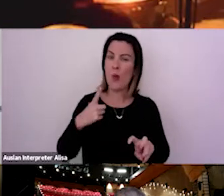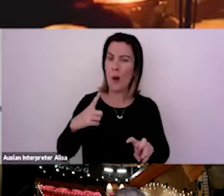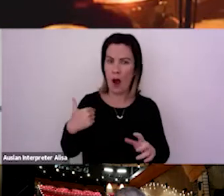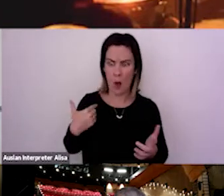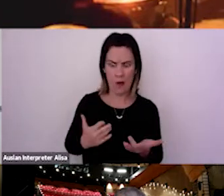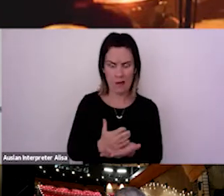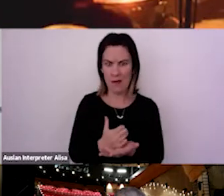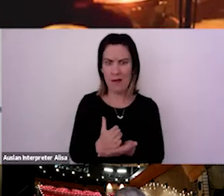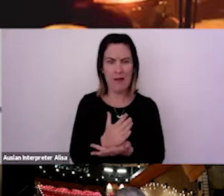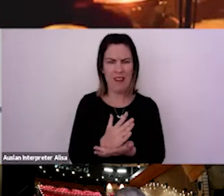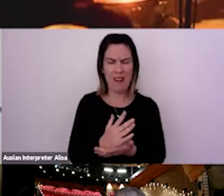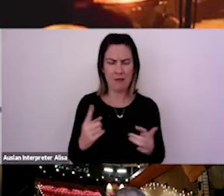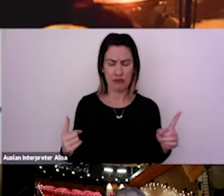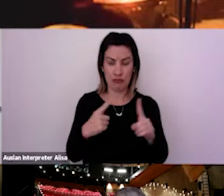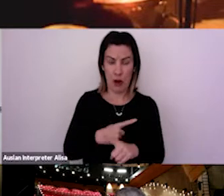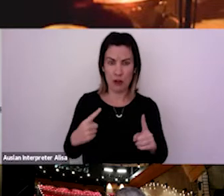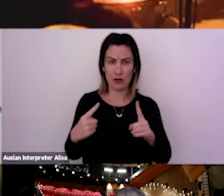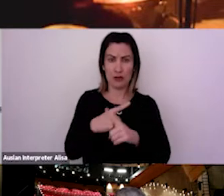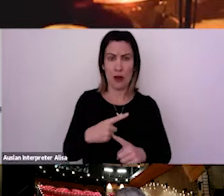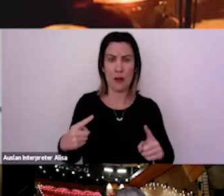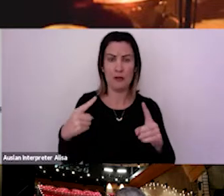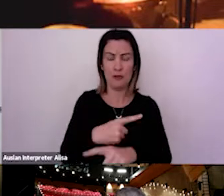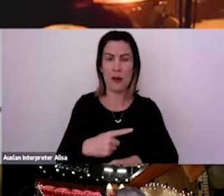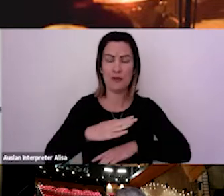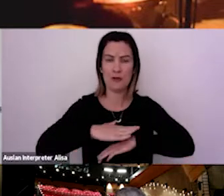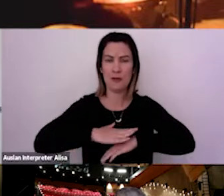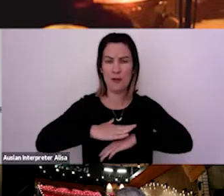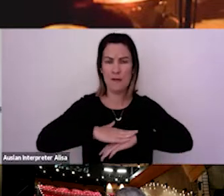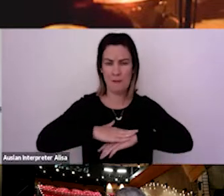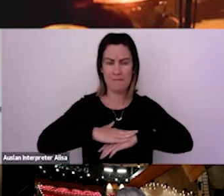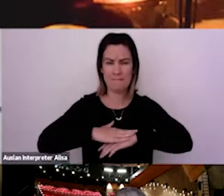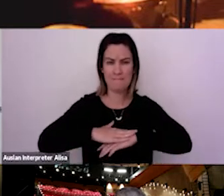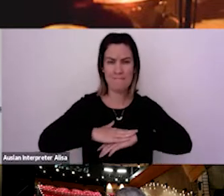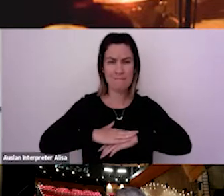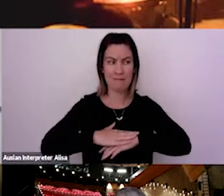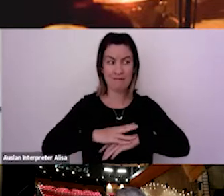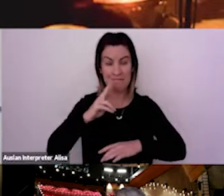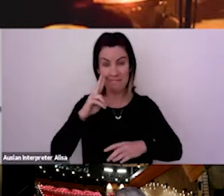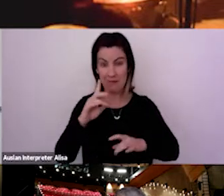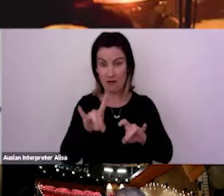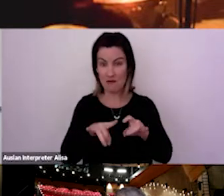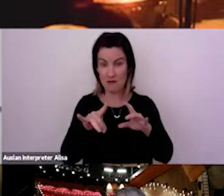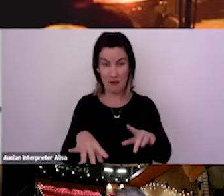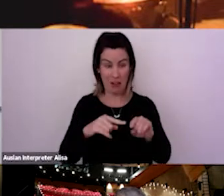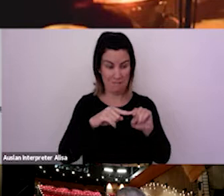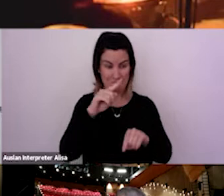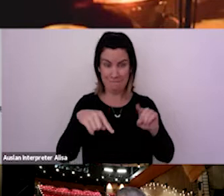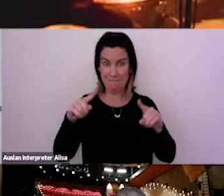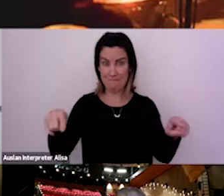changing time, as always, especially as the outlook across Australia is varied at the moment.